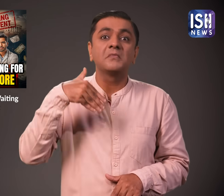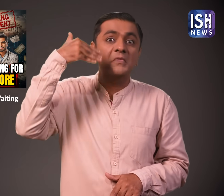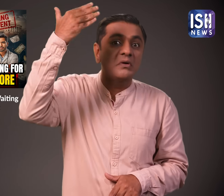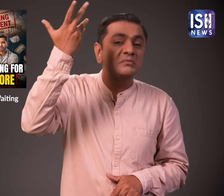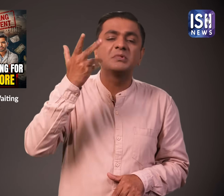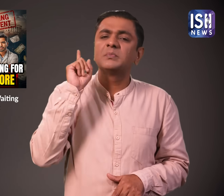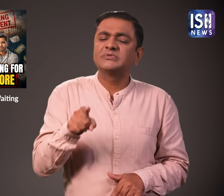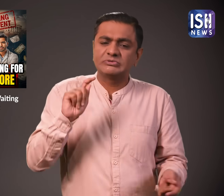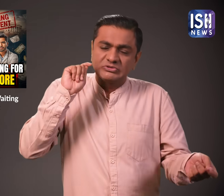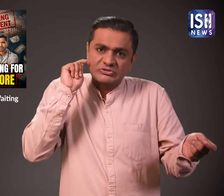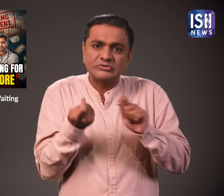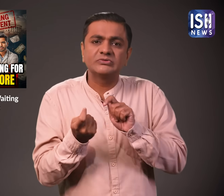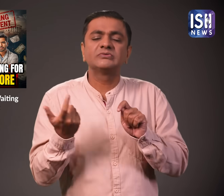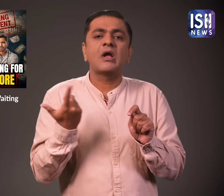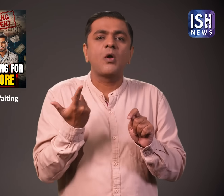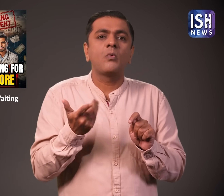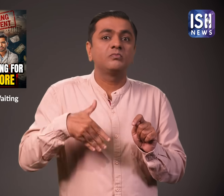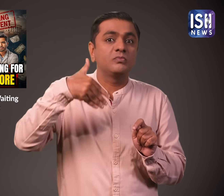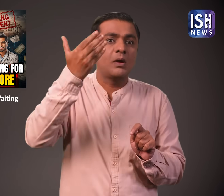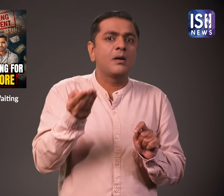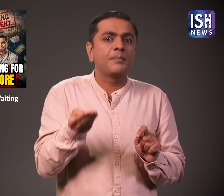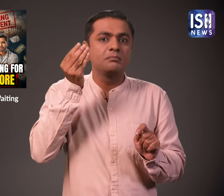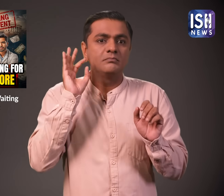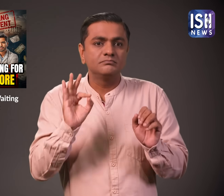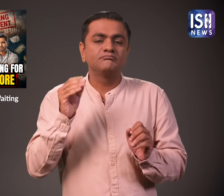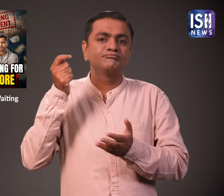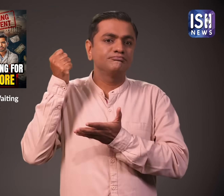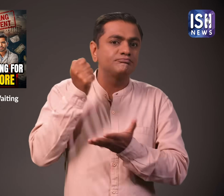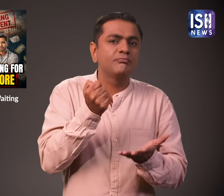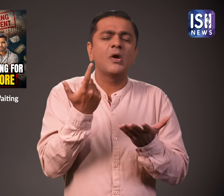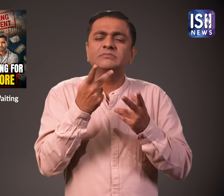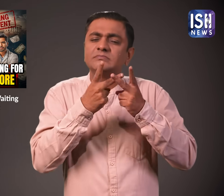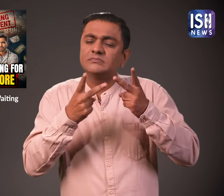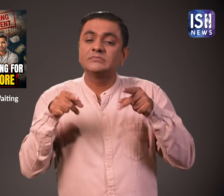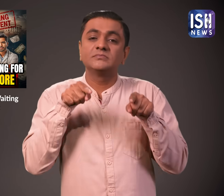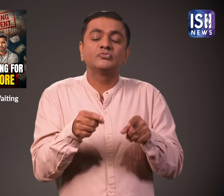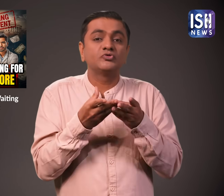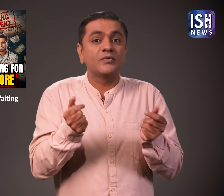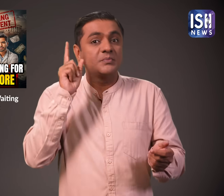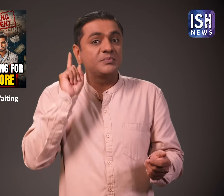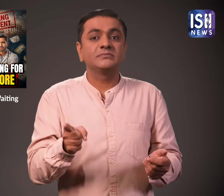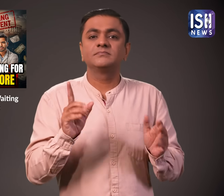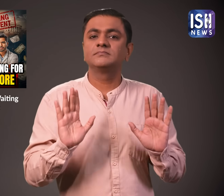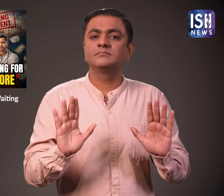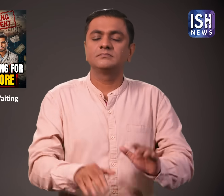This cannot continue. Change is needed for timely payments and better healthcare in the future.